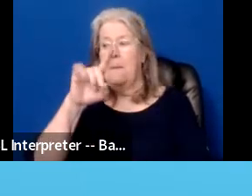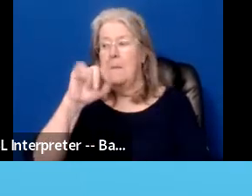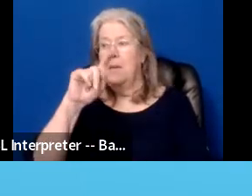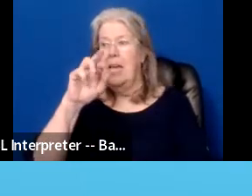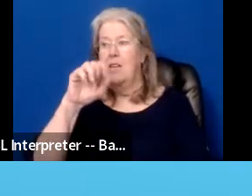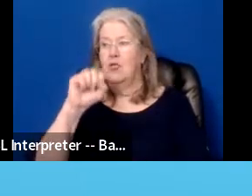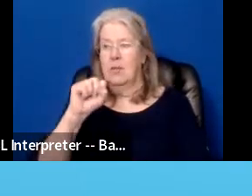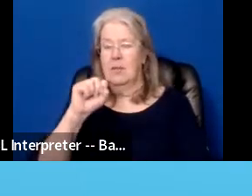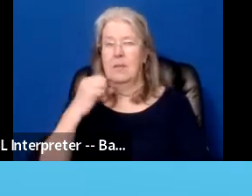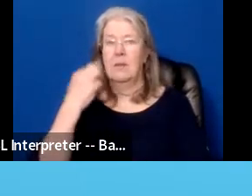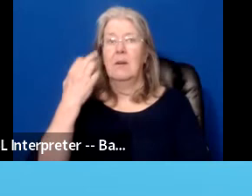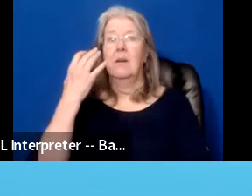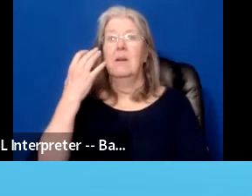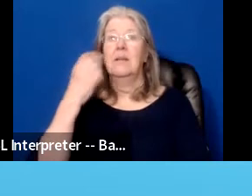because we know that